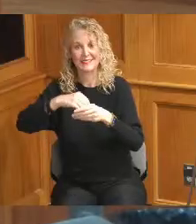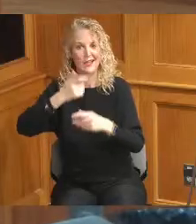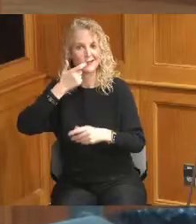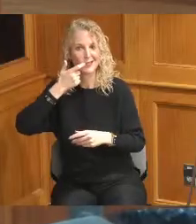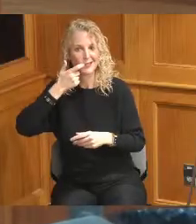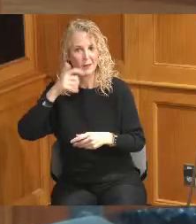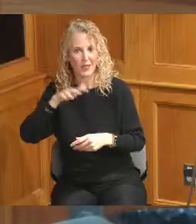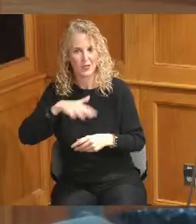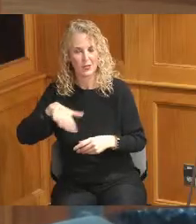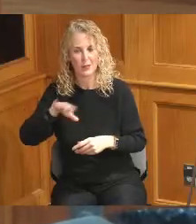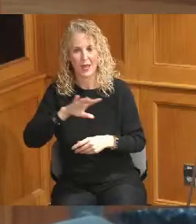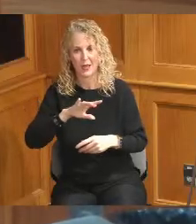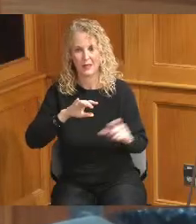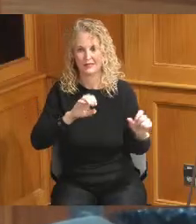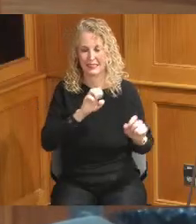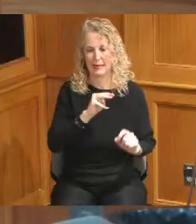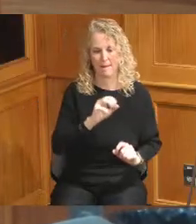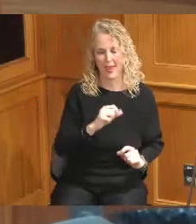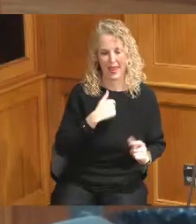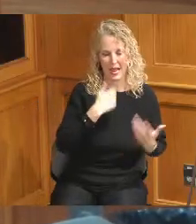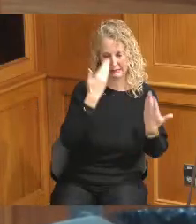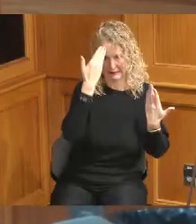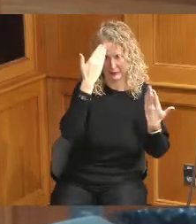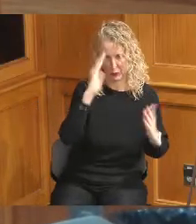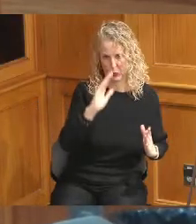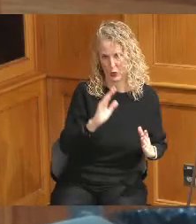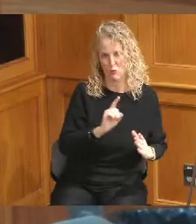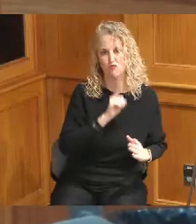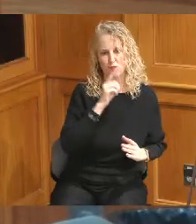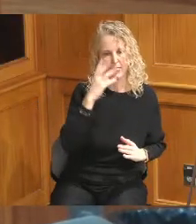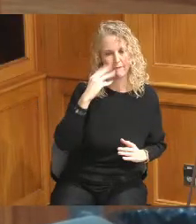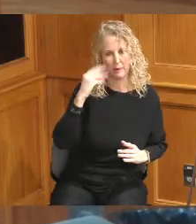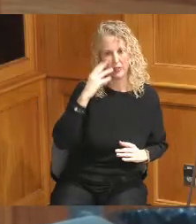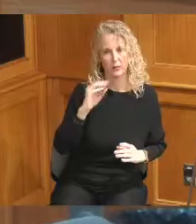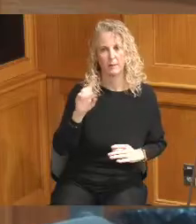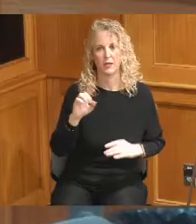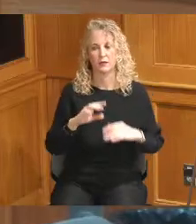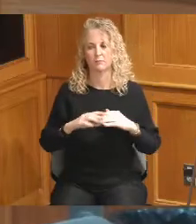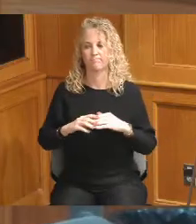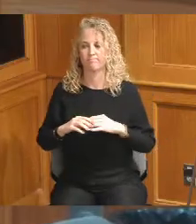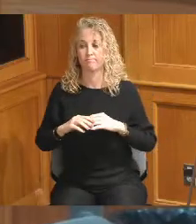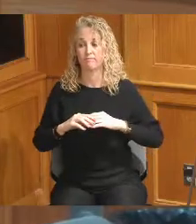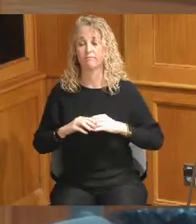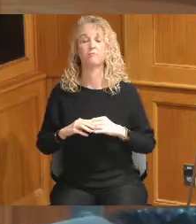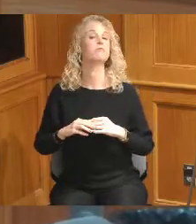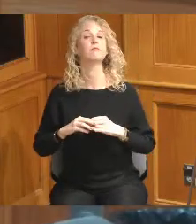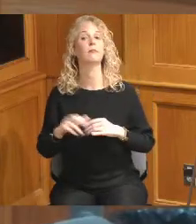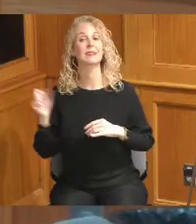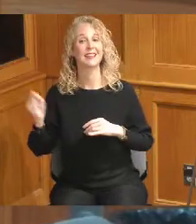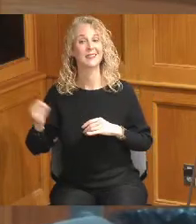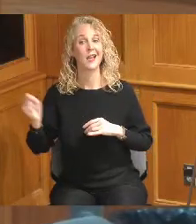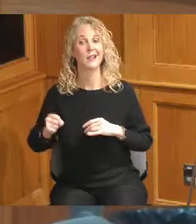speak so much on the EMA side I've not seen how they operate and then yeah and then the activity